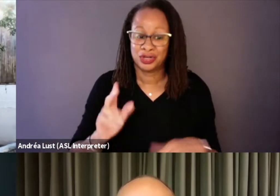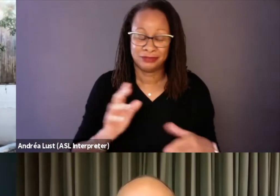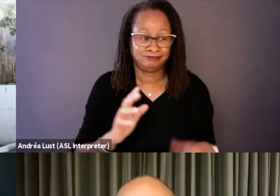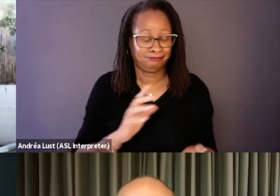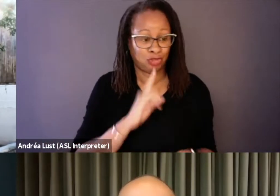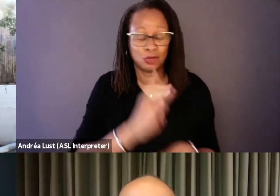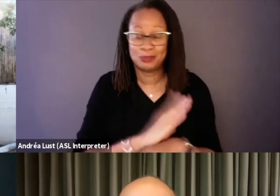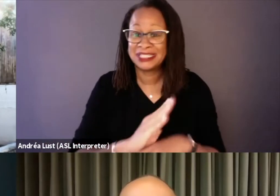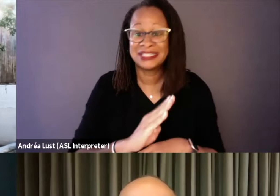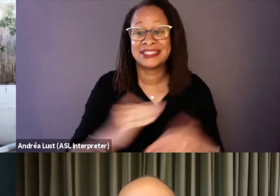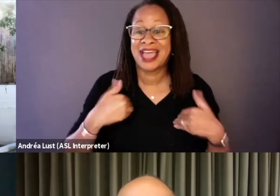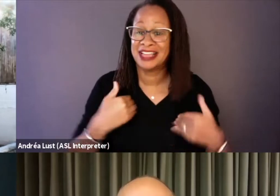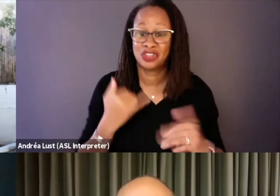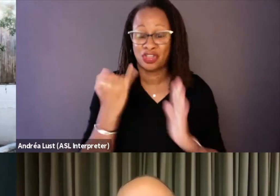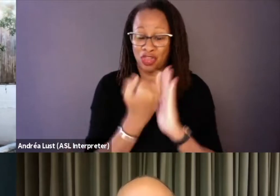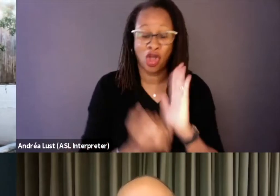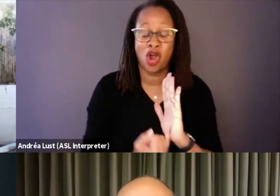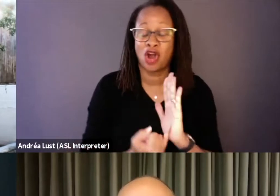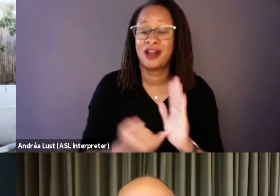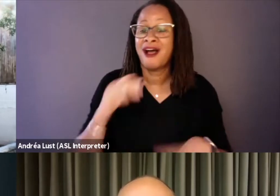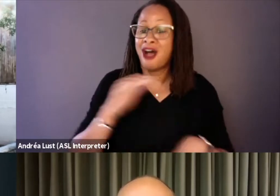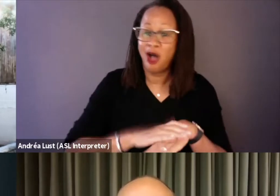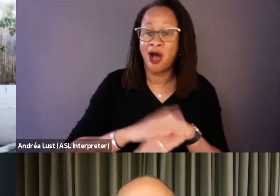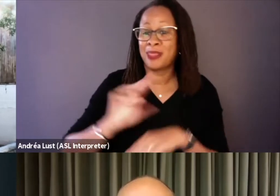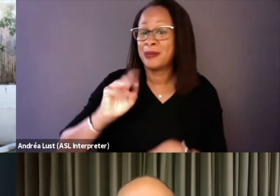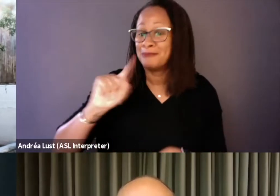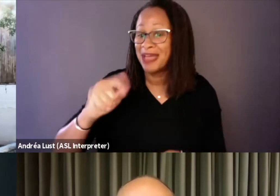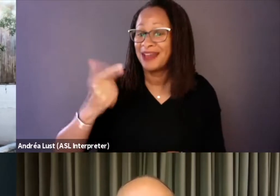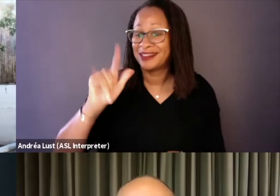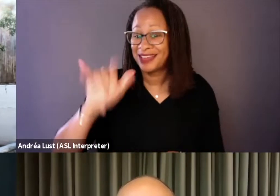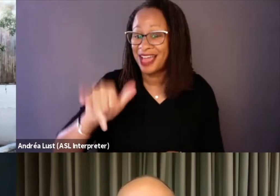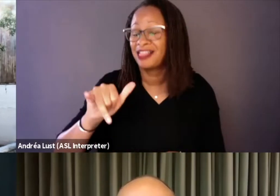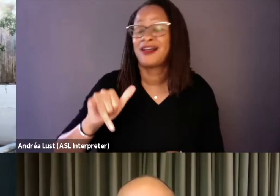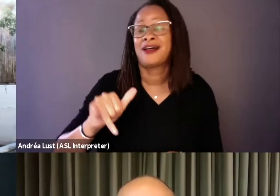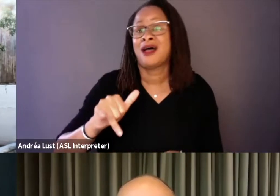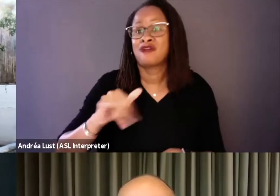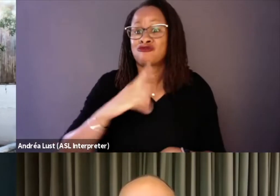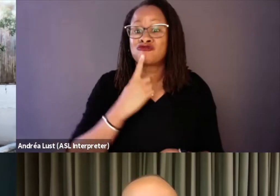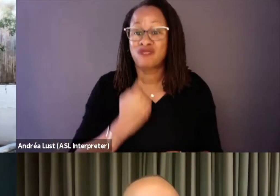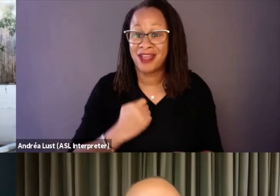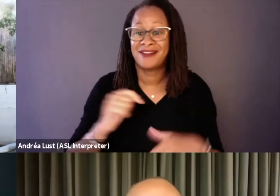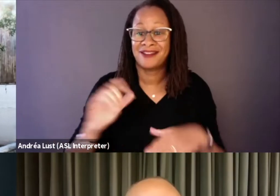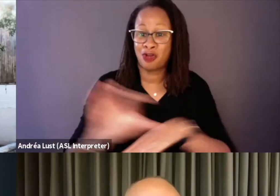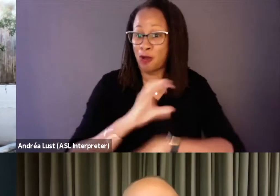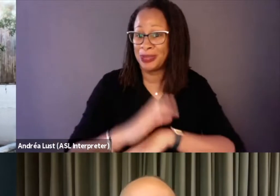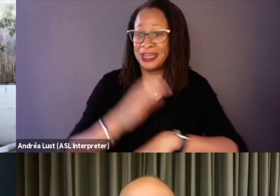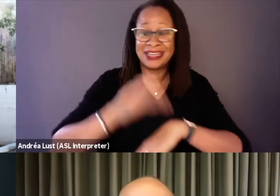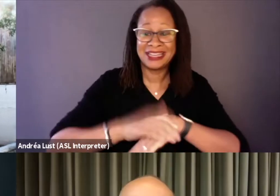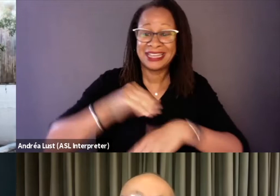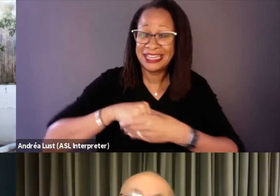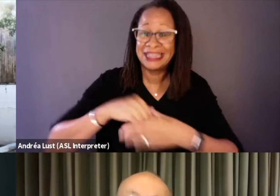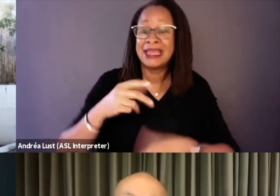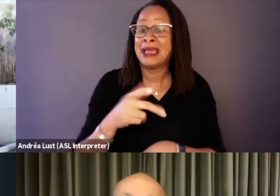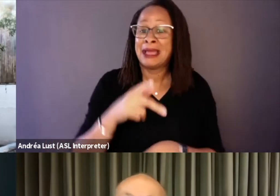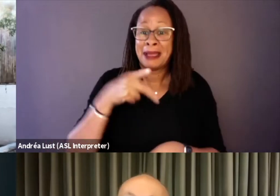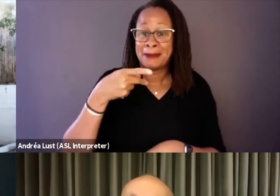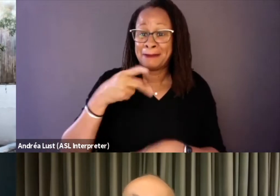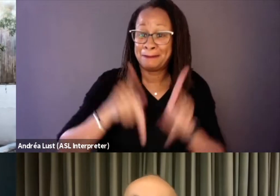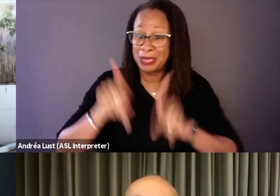F**k You F*ggot F**ker on the Met Gala red carpet and it's in like People Magazine without the asterix. They spelled it out?